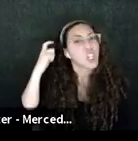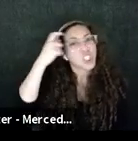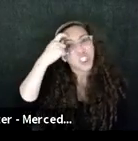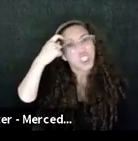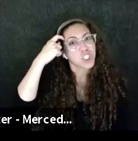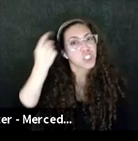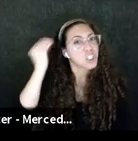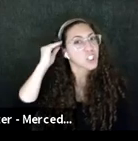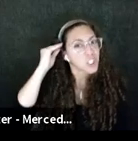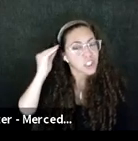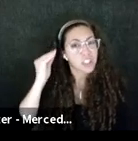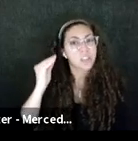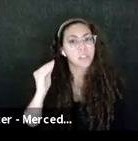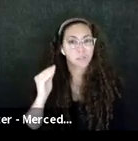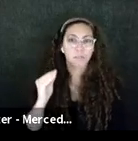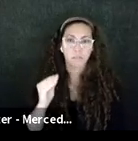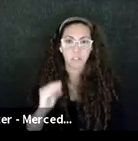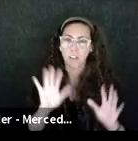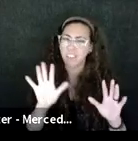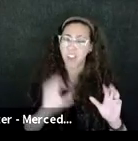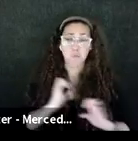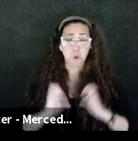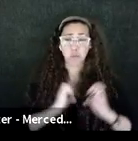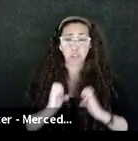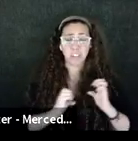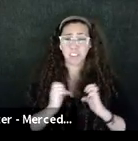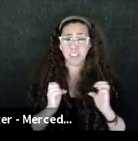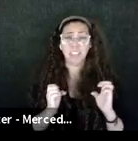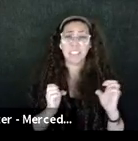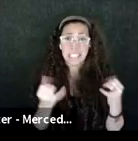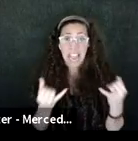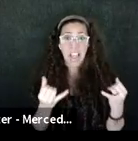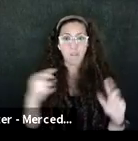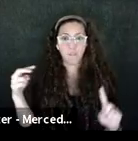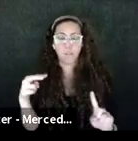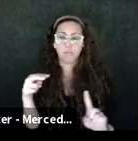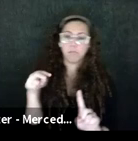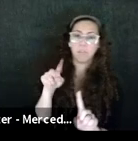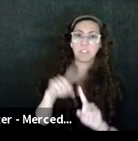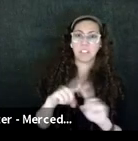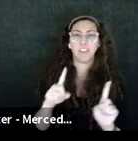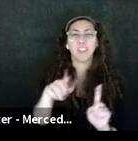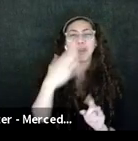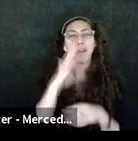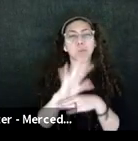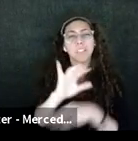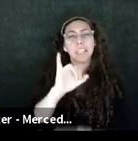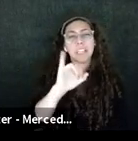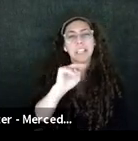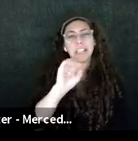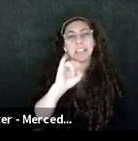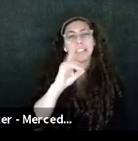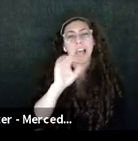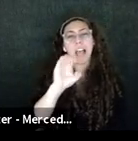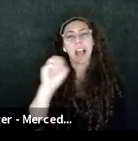Jason Williams: Which is really messing up the way we usually think of emotions. I absolutely love the movie inside out. And if you guys remember that it was a Disney movie and the guy, the